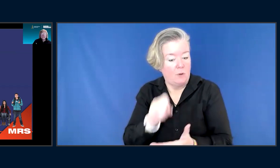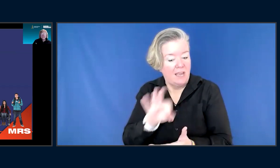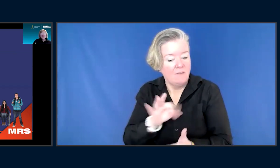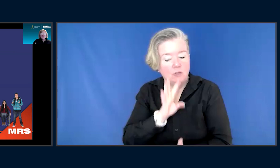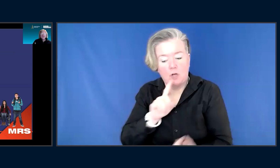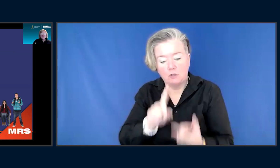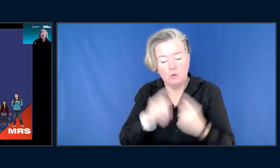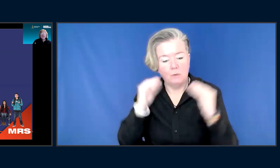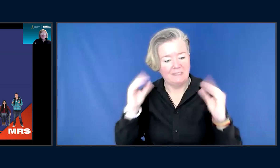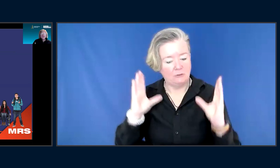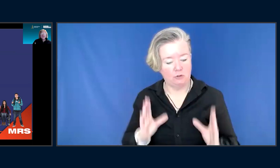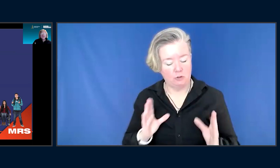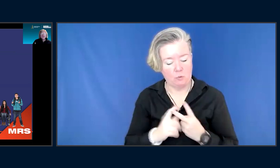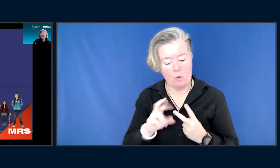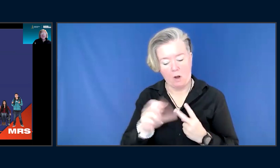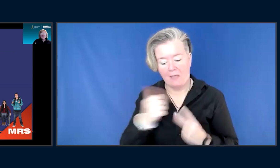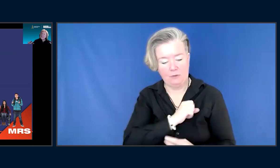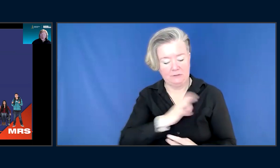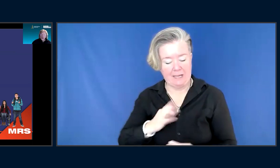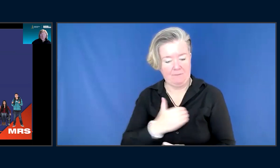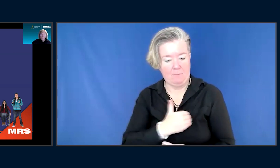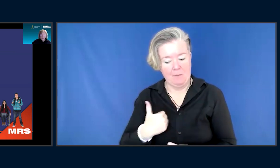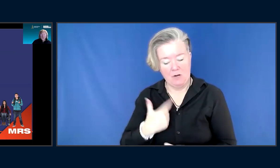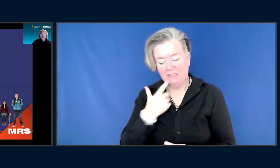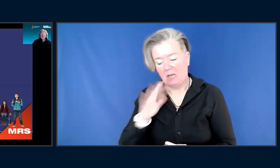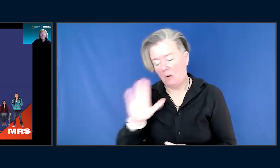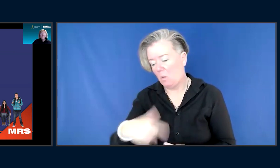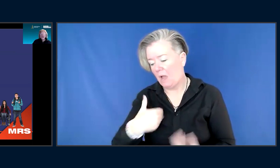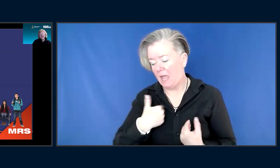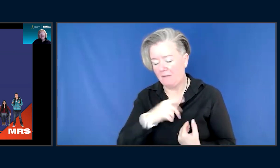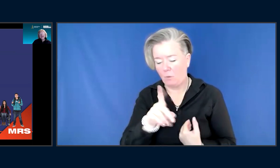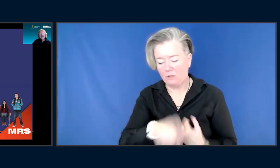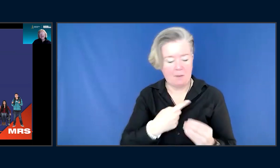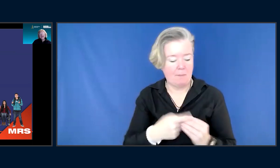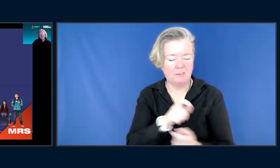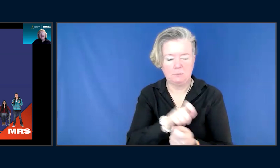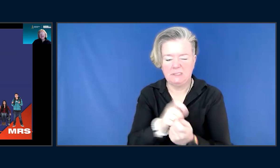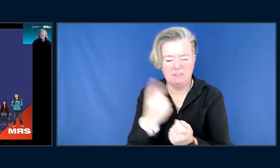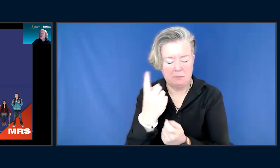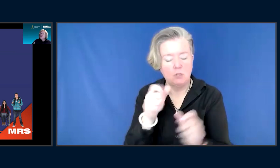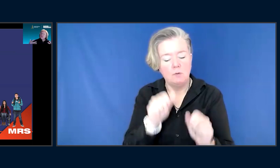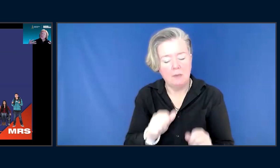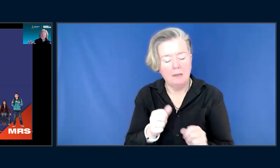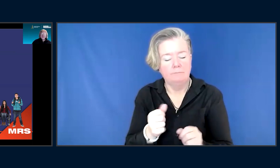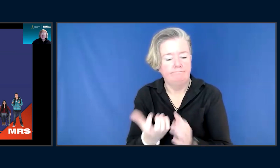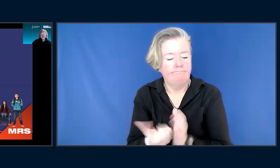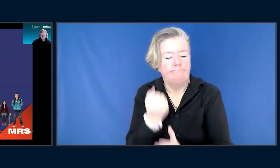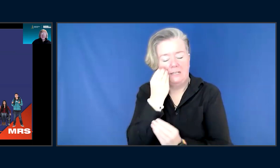And so, if you talk to a teacher or another staff member and say that you have some question about that, you'll be able